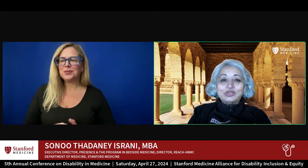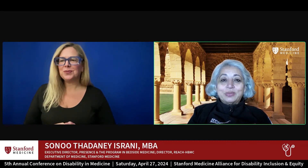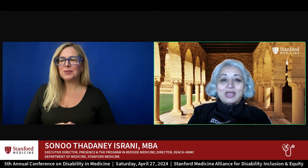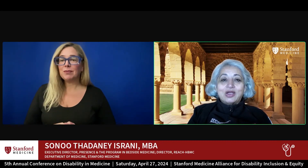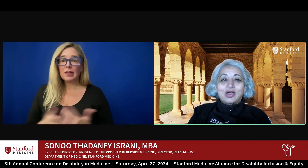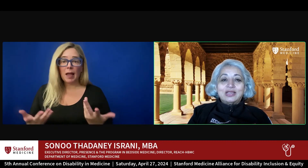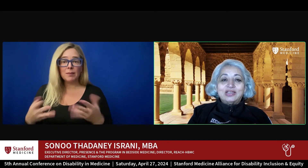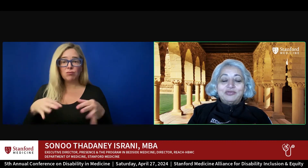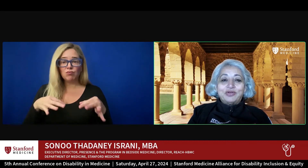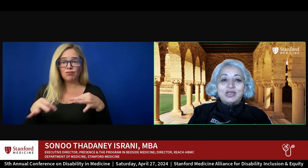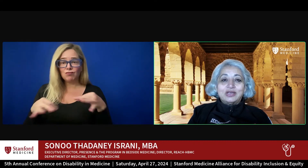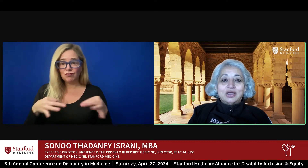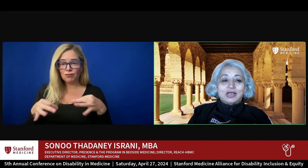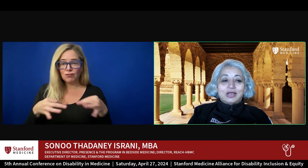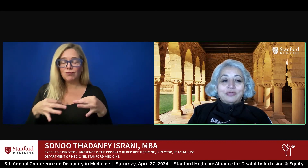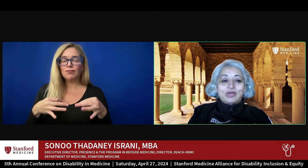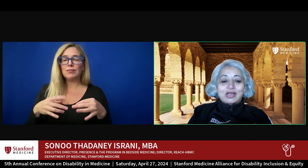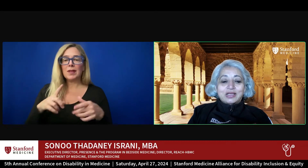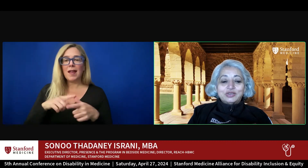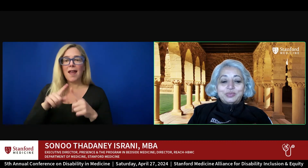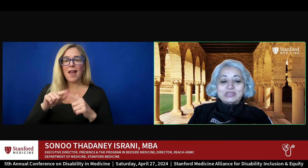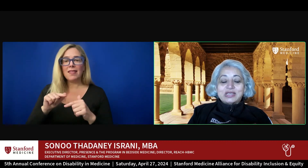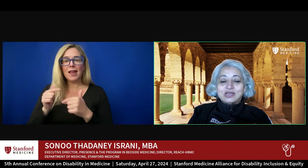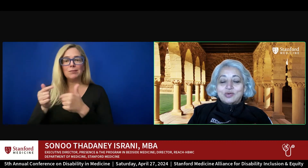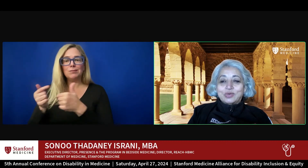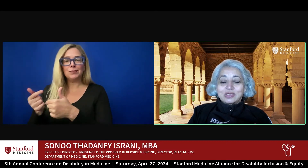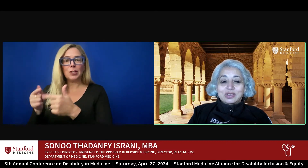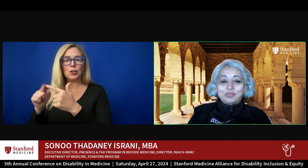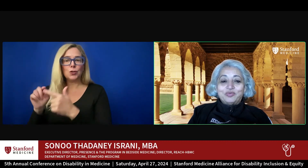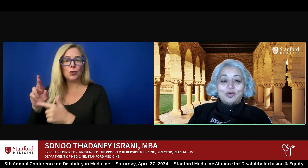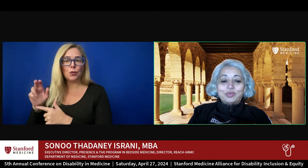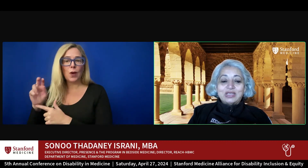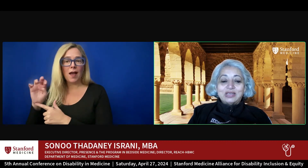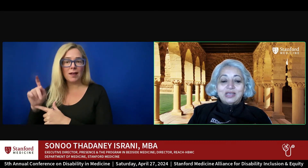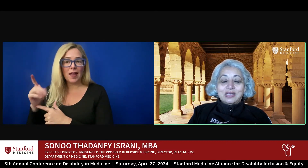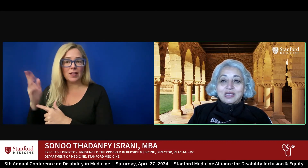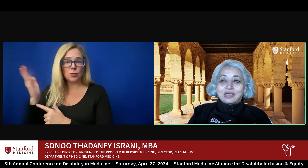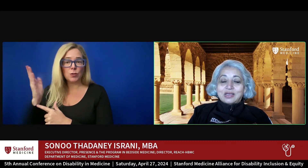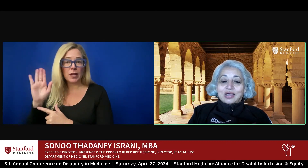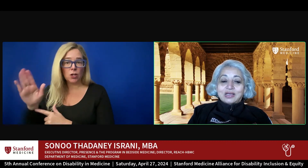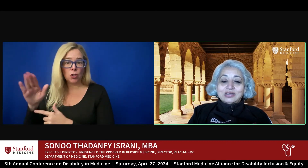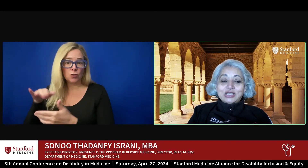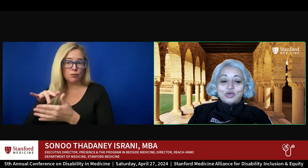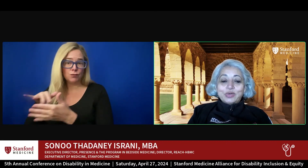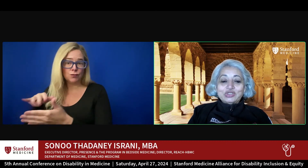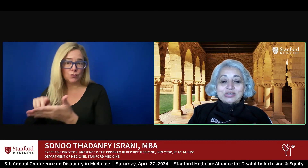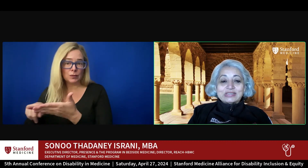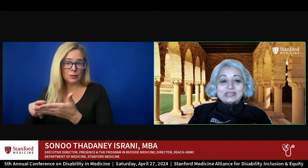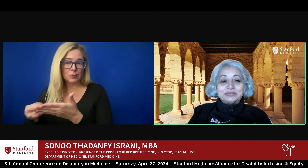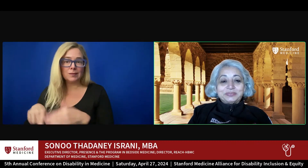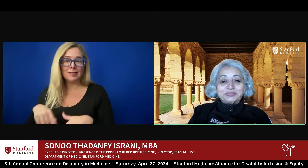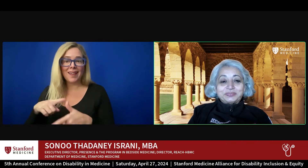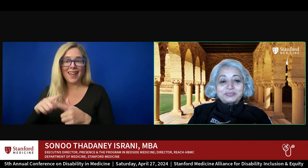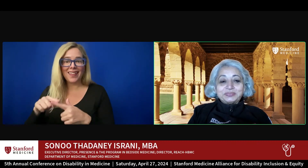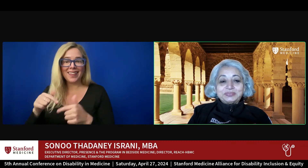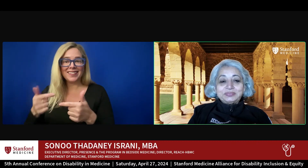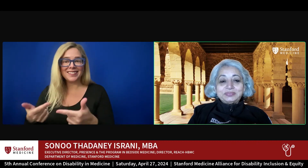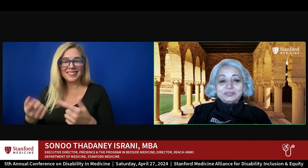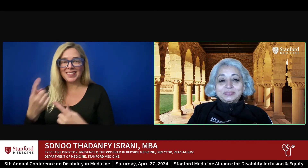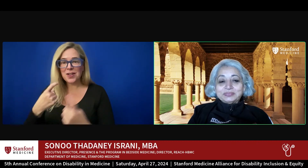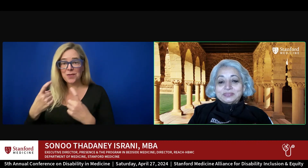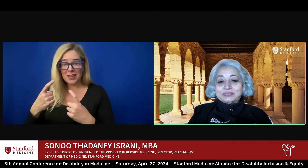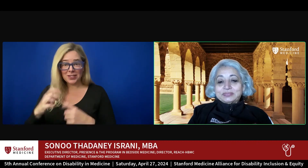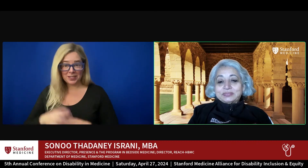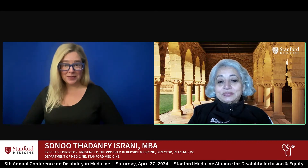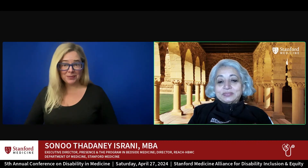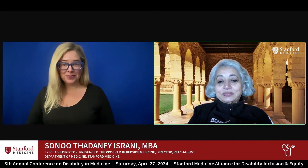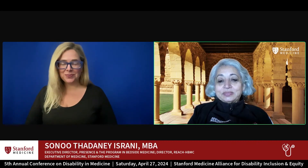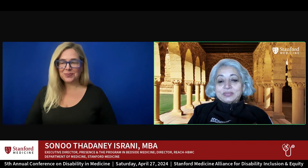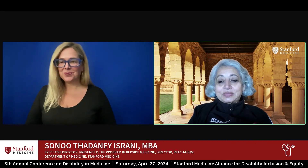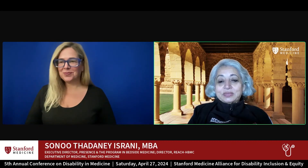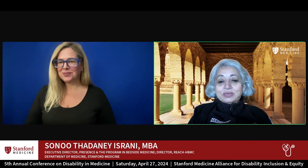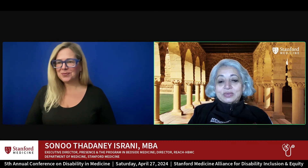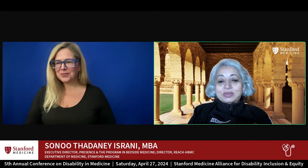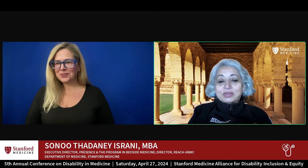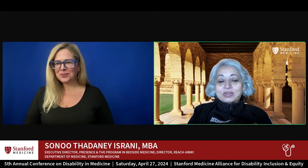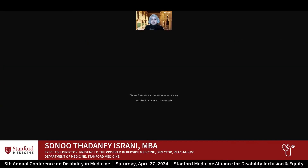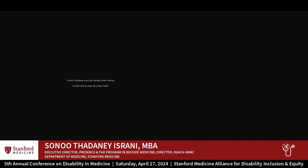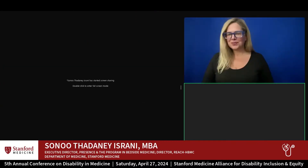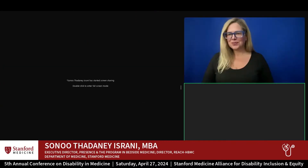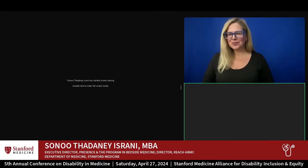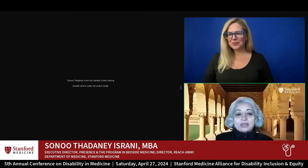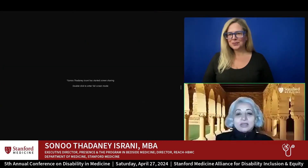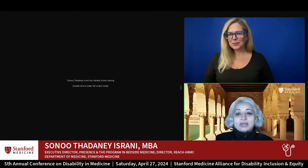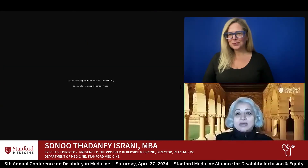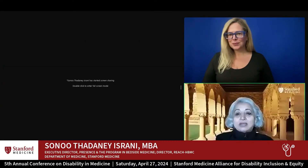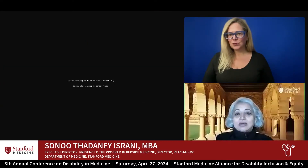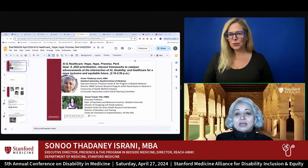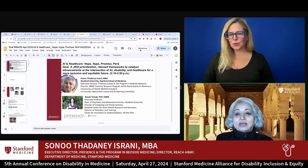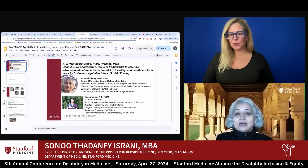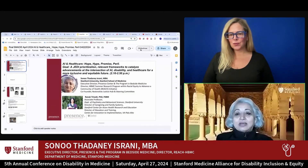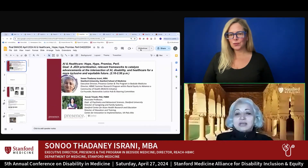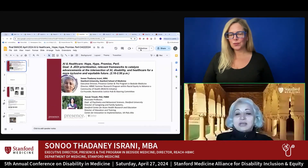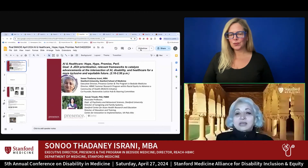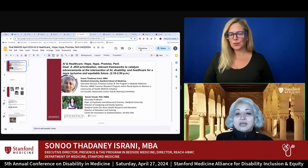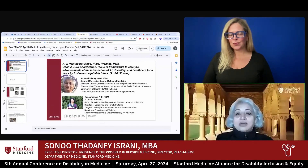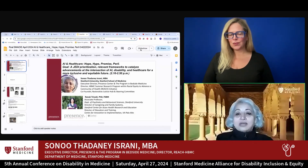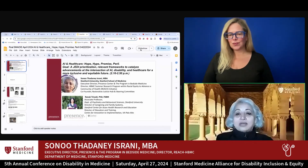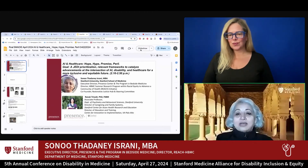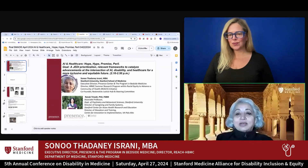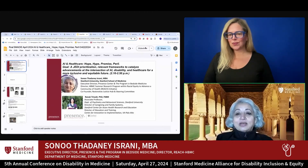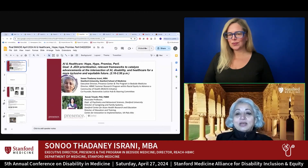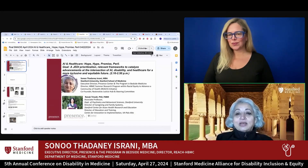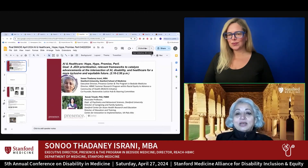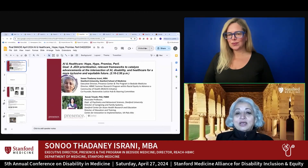to my colleague and friend Ranak to present her work before we, take your questions.